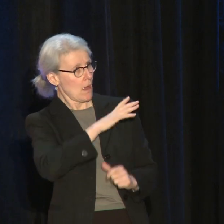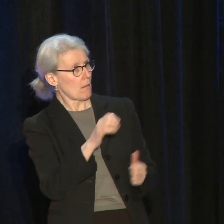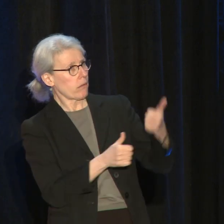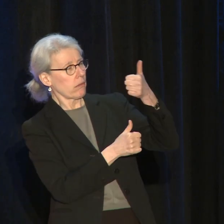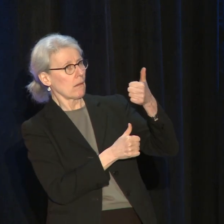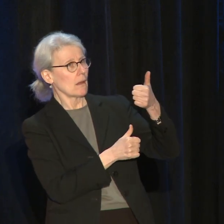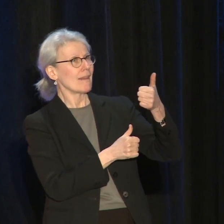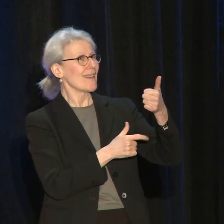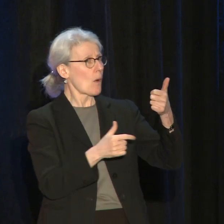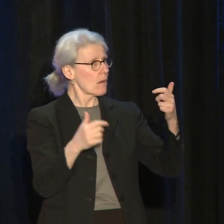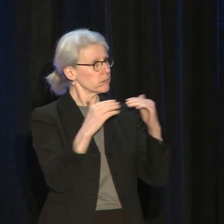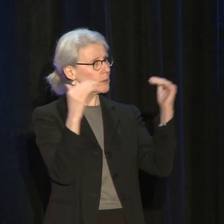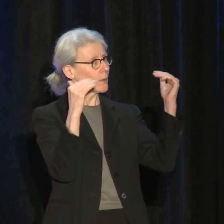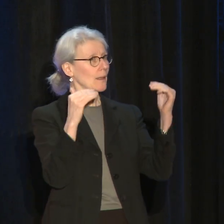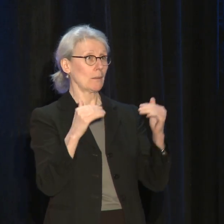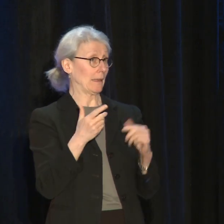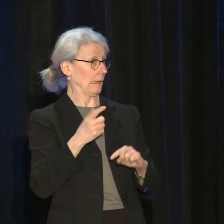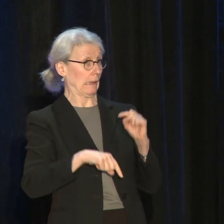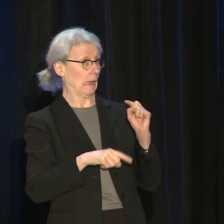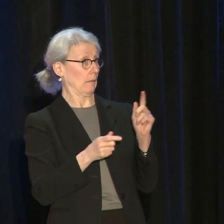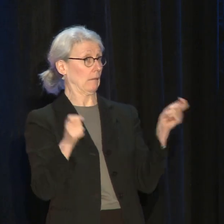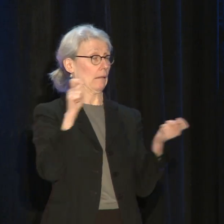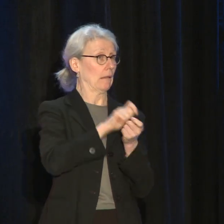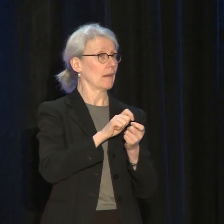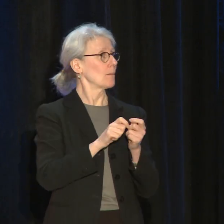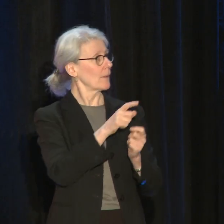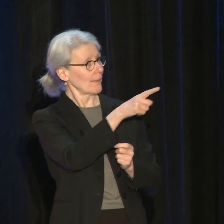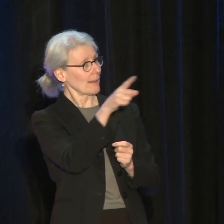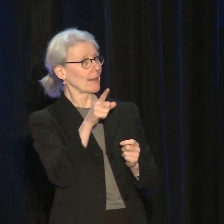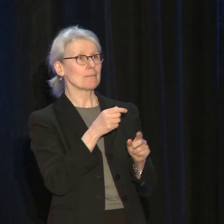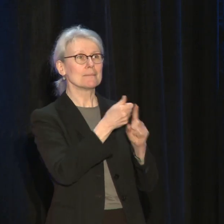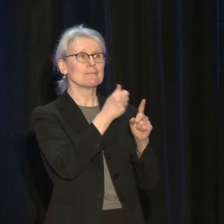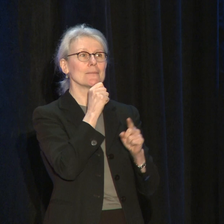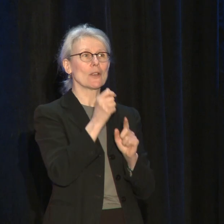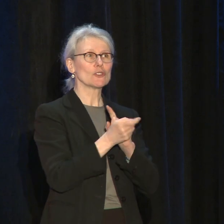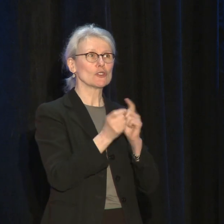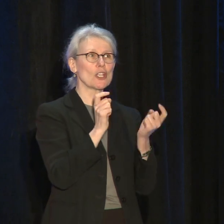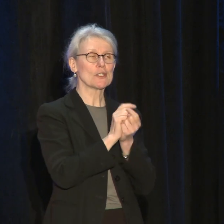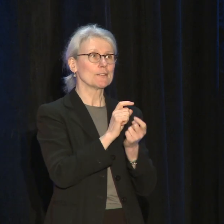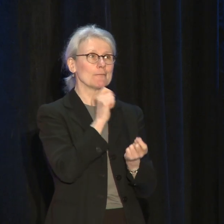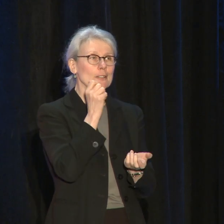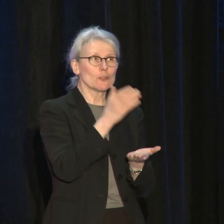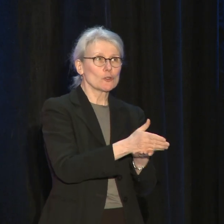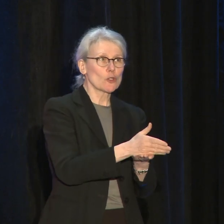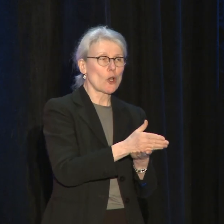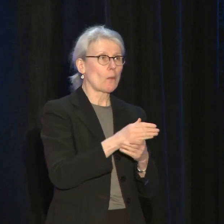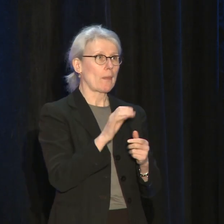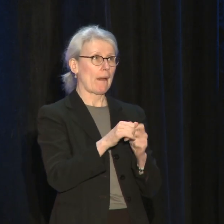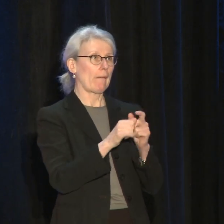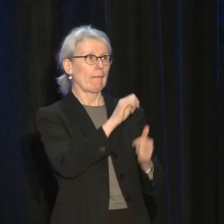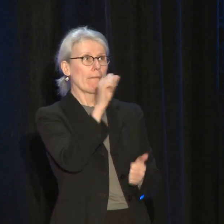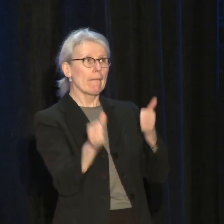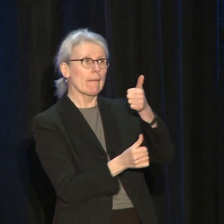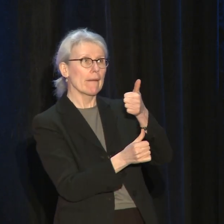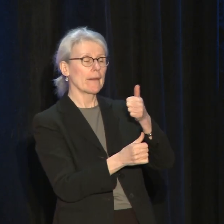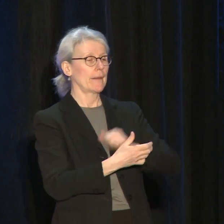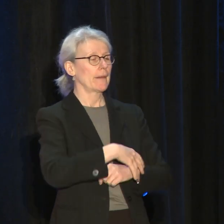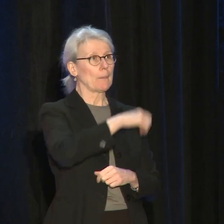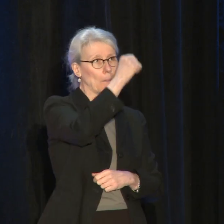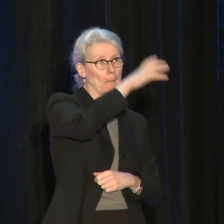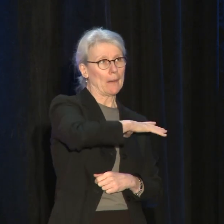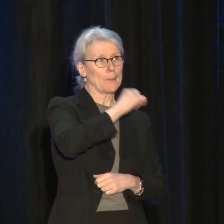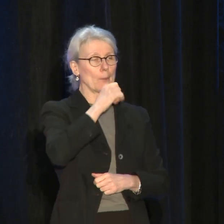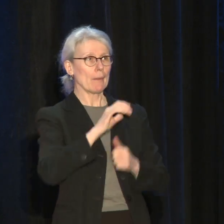instead of radically changing and ending the gender inequities that persist in our society.